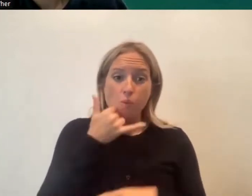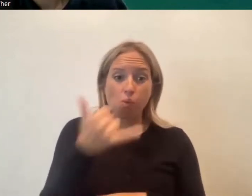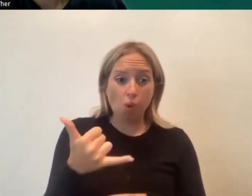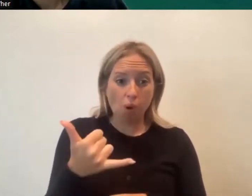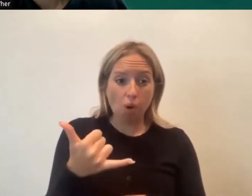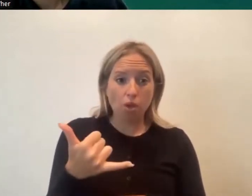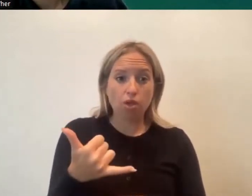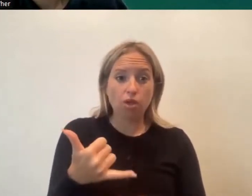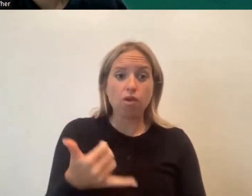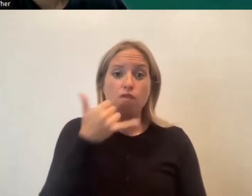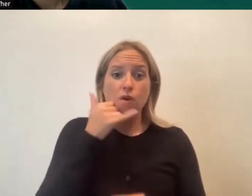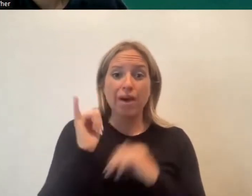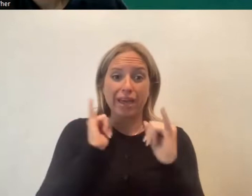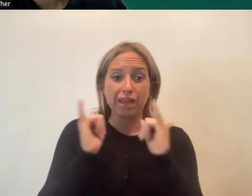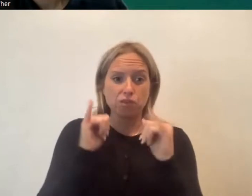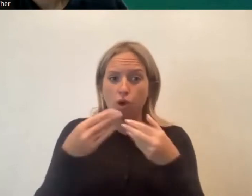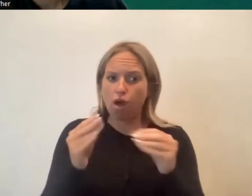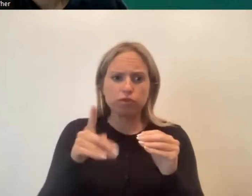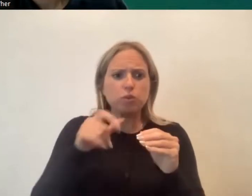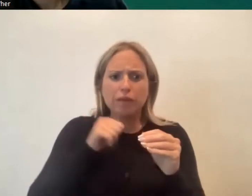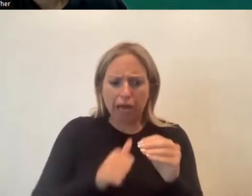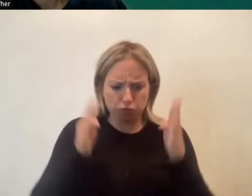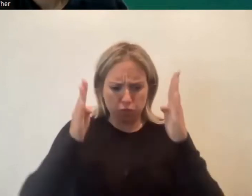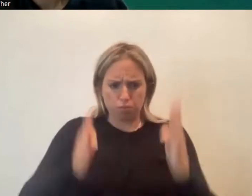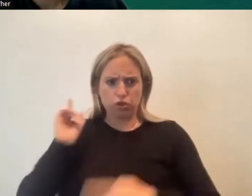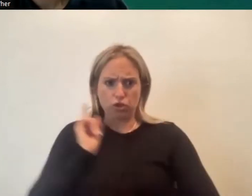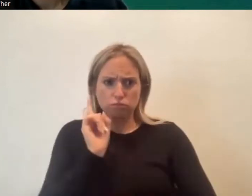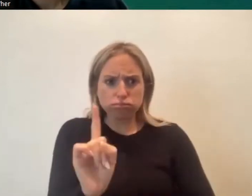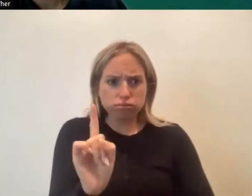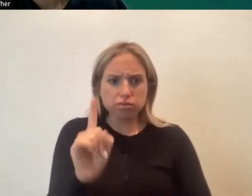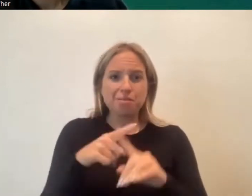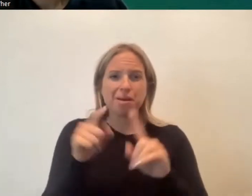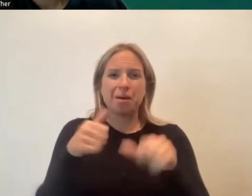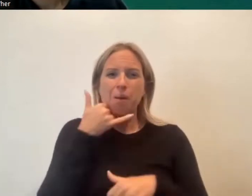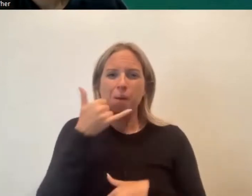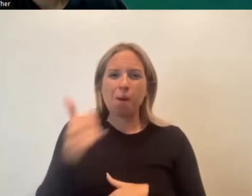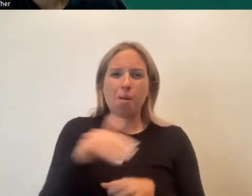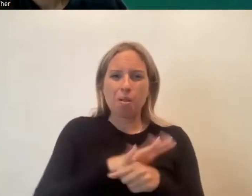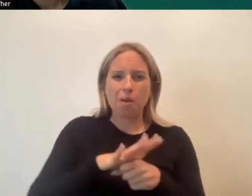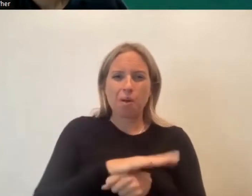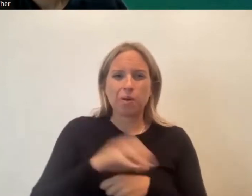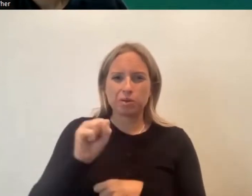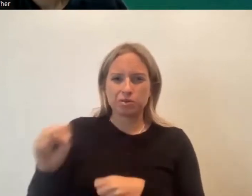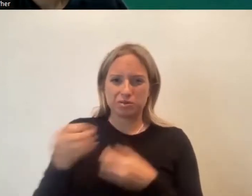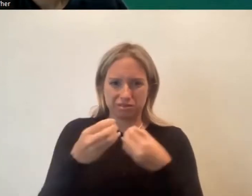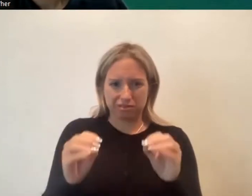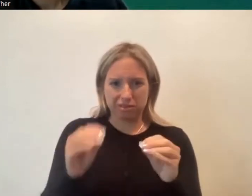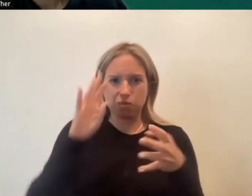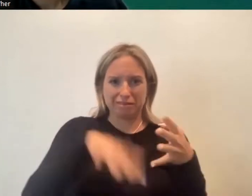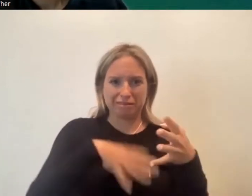You don't have to go to the office. You can call your local social security office and they'll schedule a time to take your application